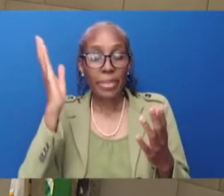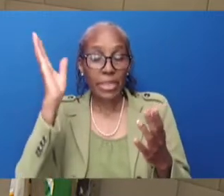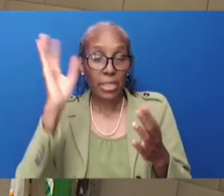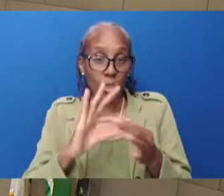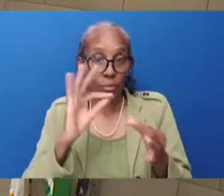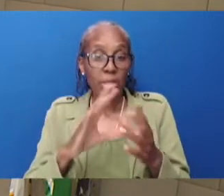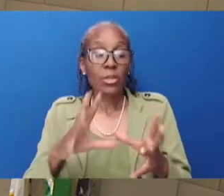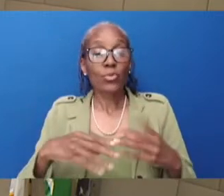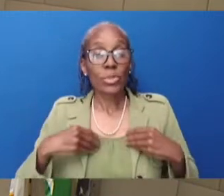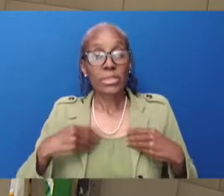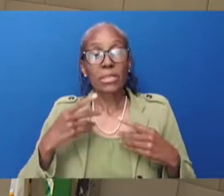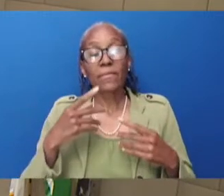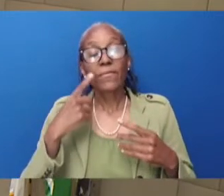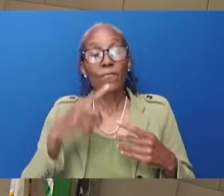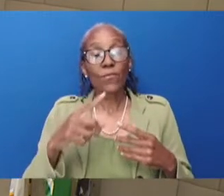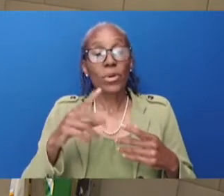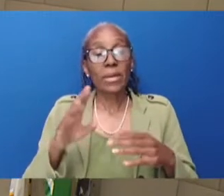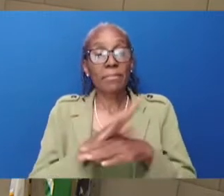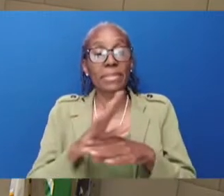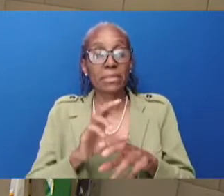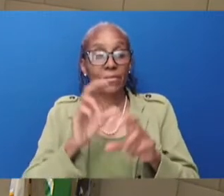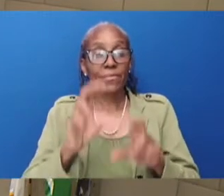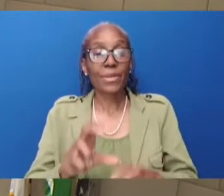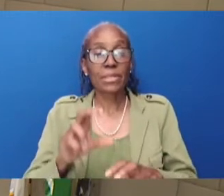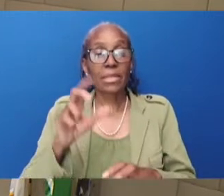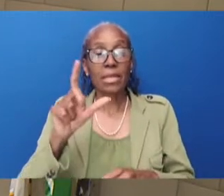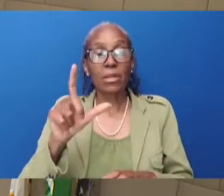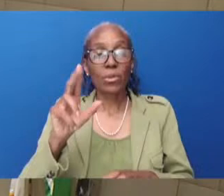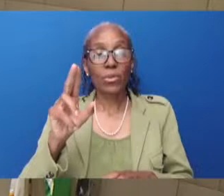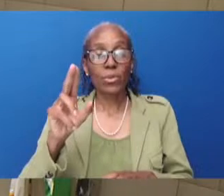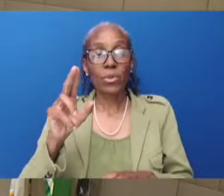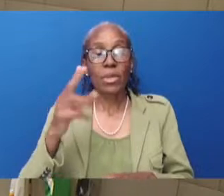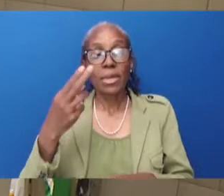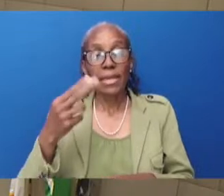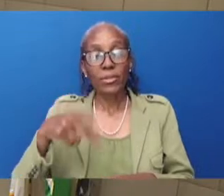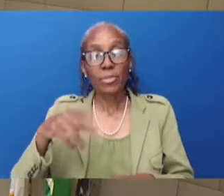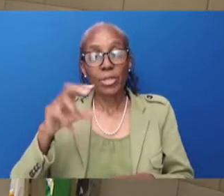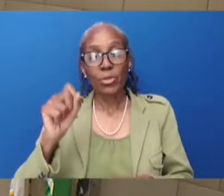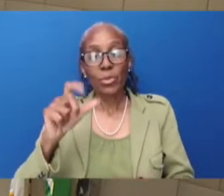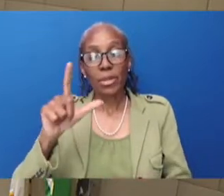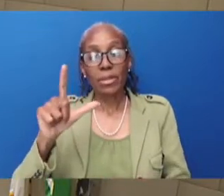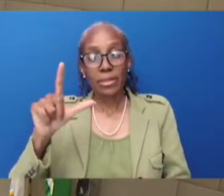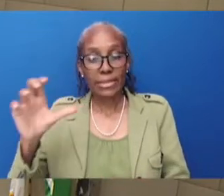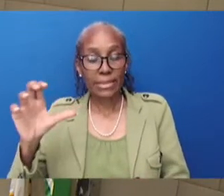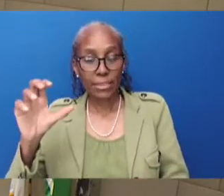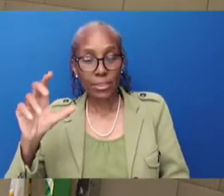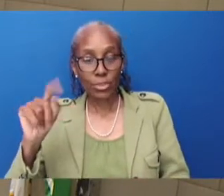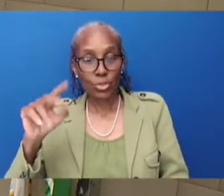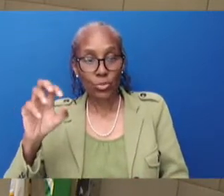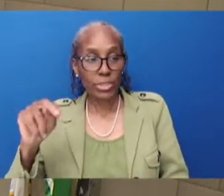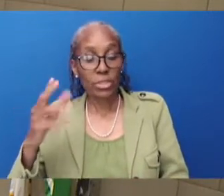IS NEEDED TO OPEN THE PUBLIC